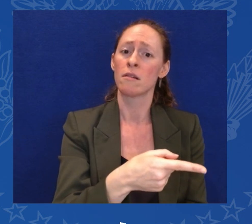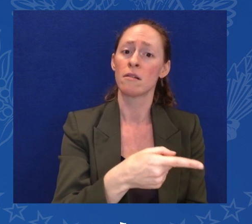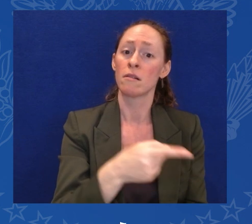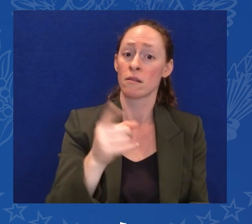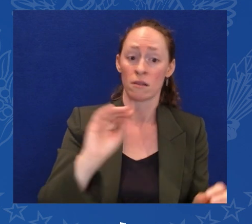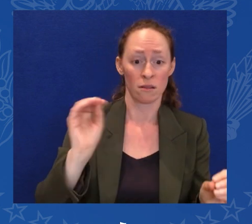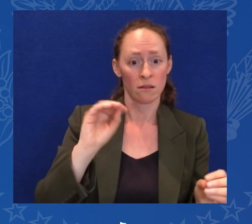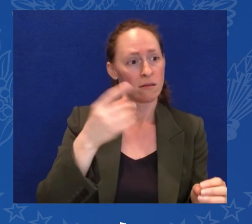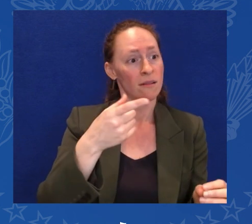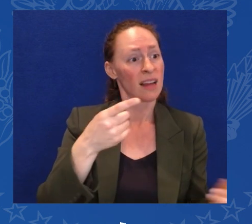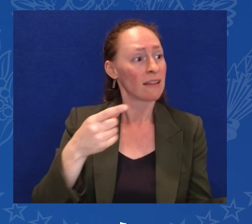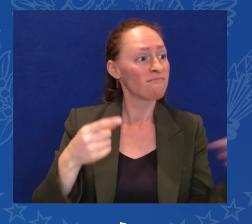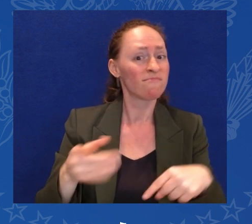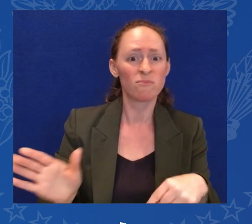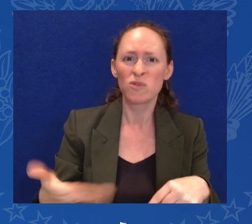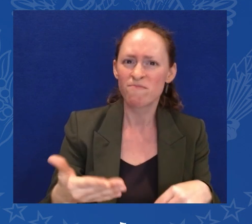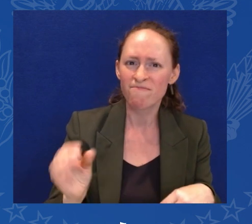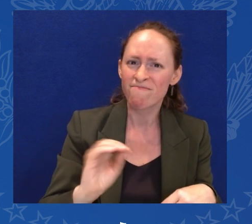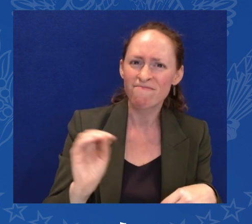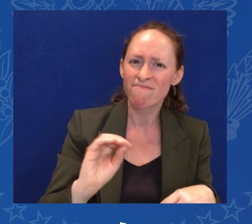it would have been beyond our comprehension.